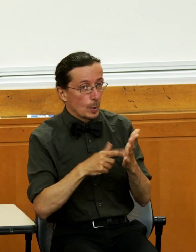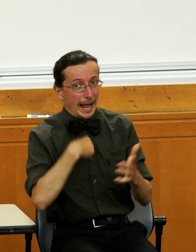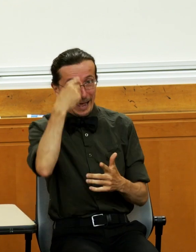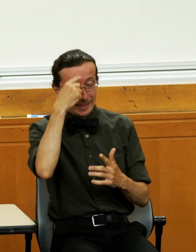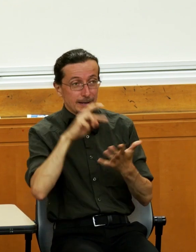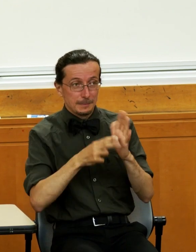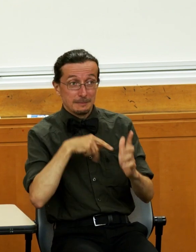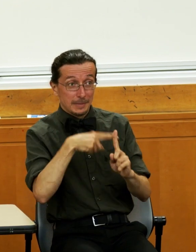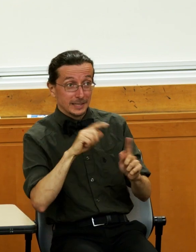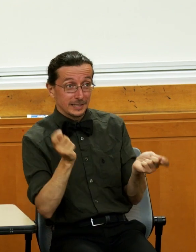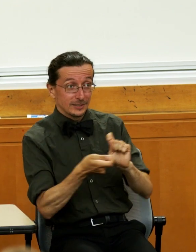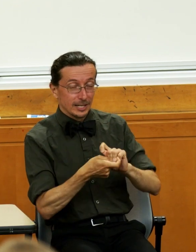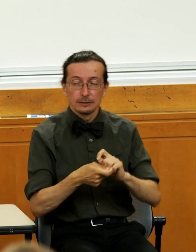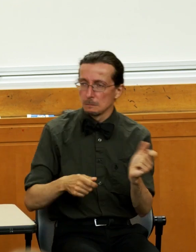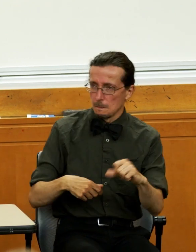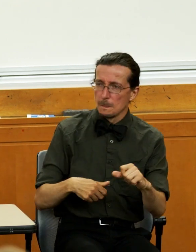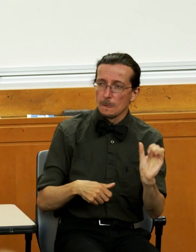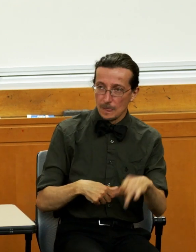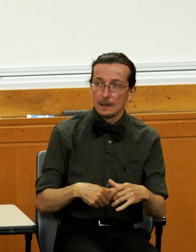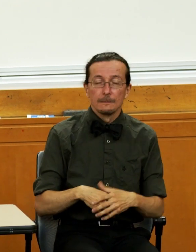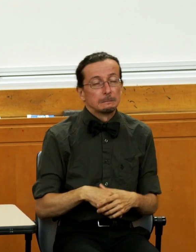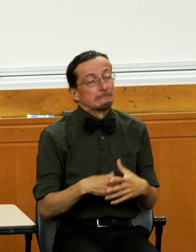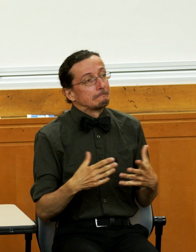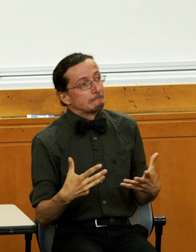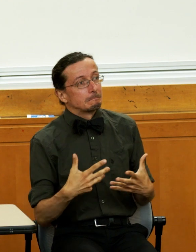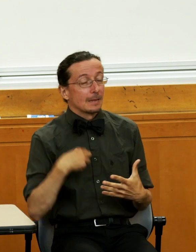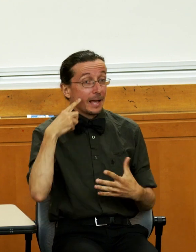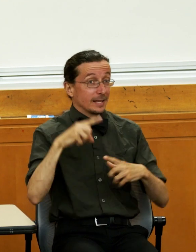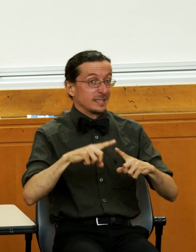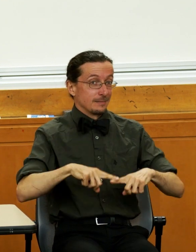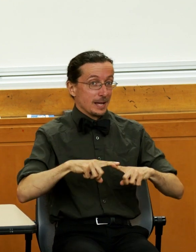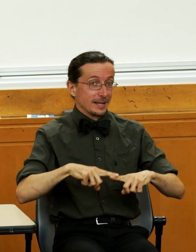Yeah. I mean, I think it depends on the issue. It